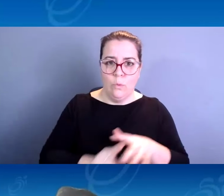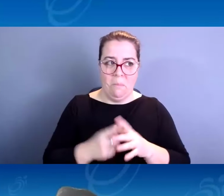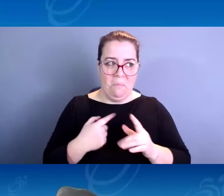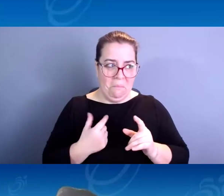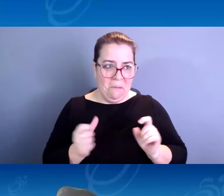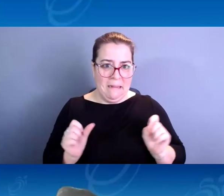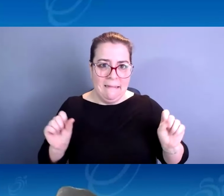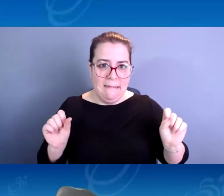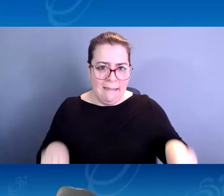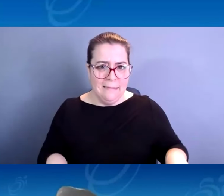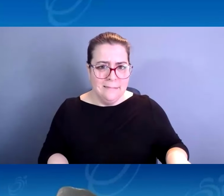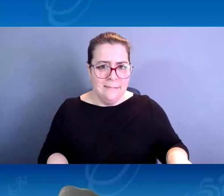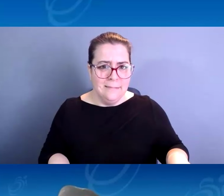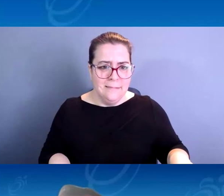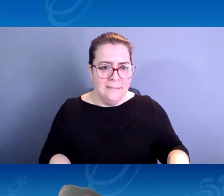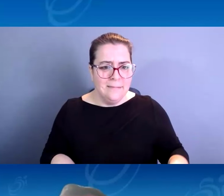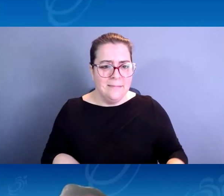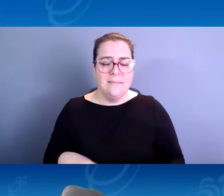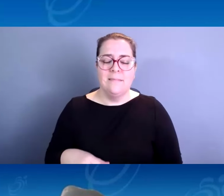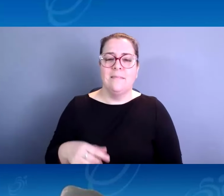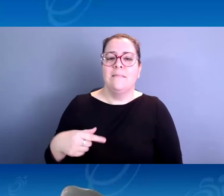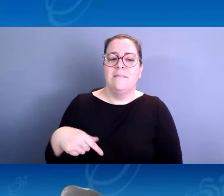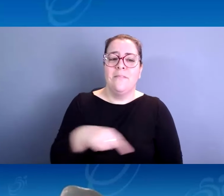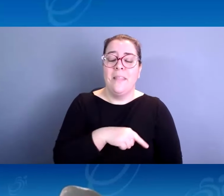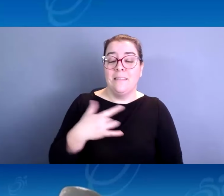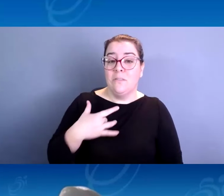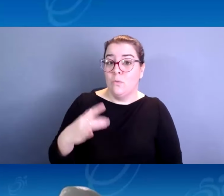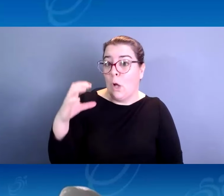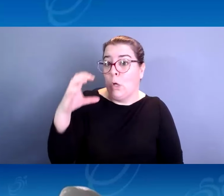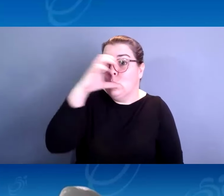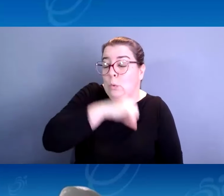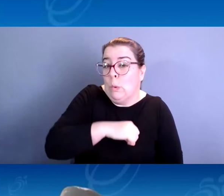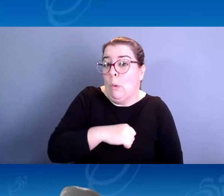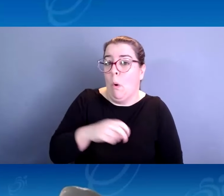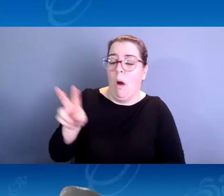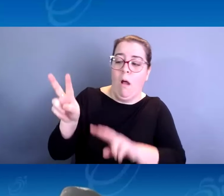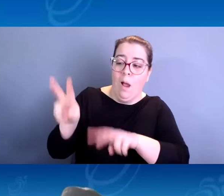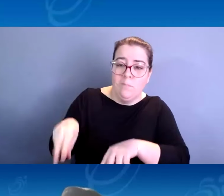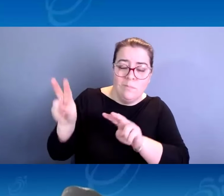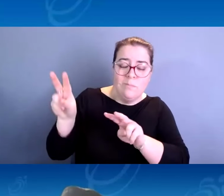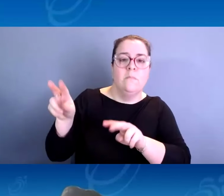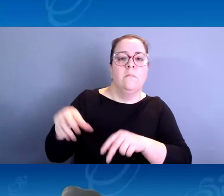these judgments and assumptions, ableist assumptions will continue.